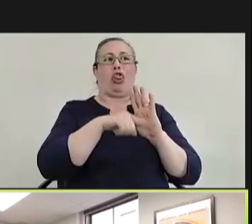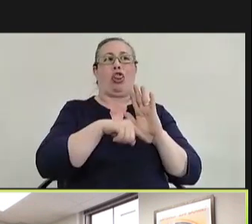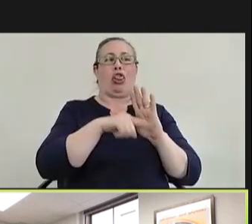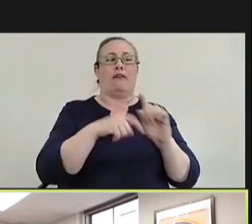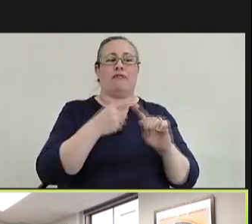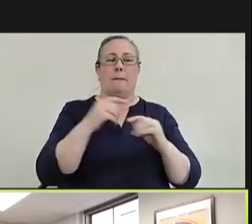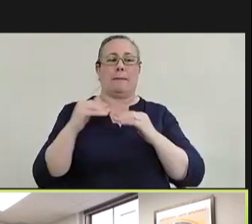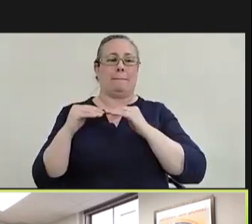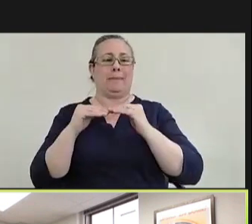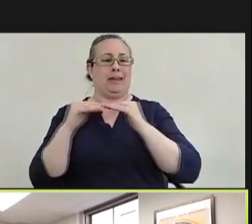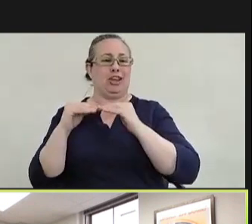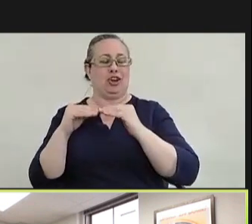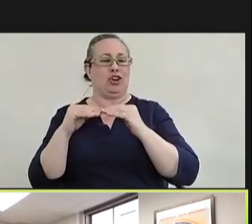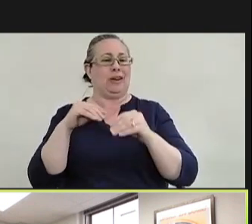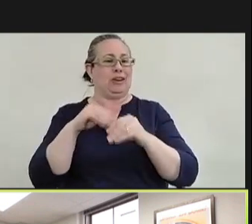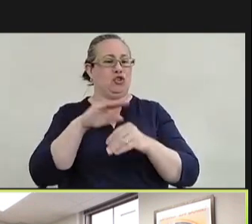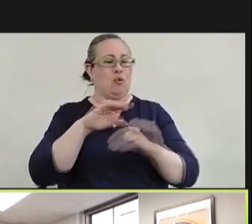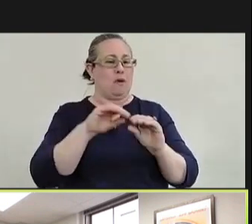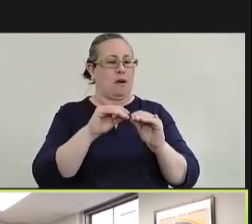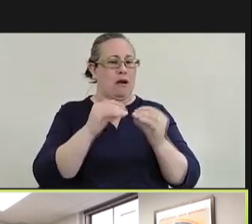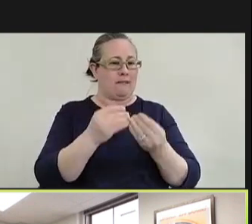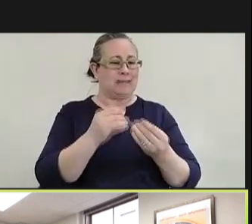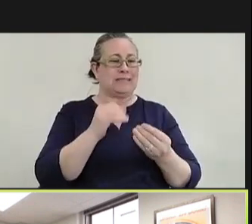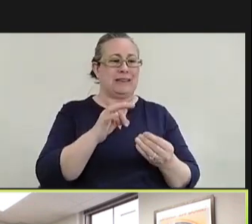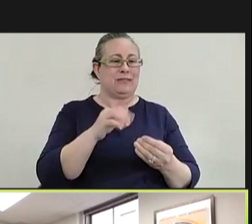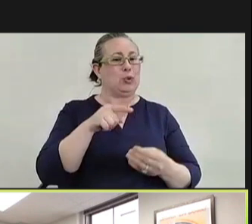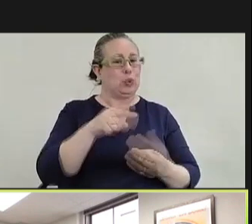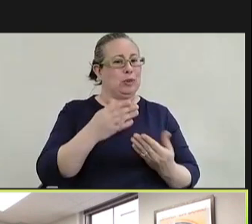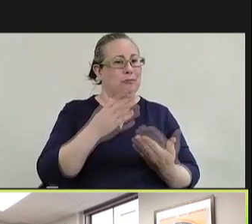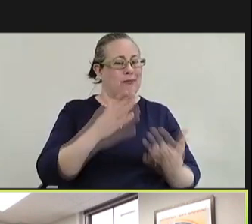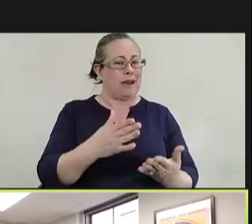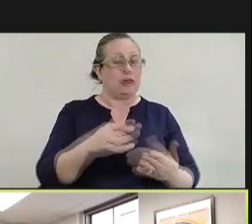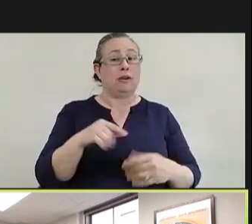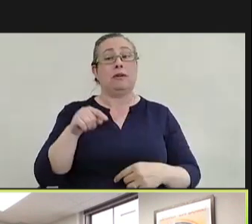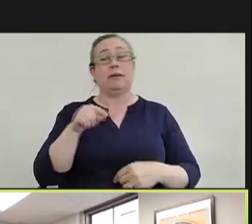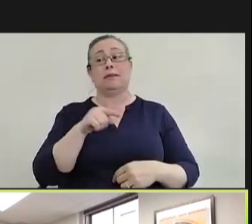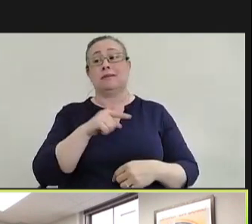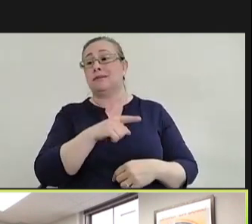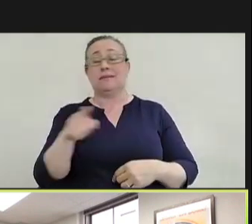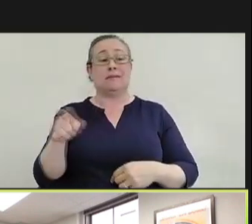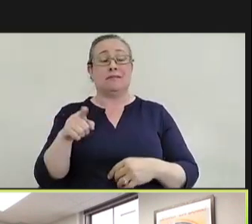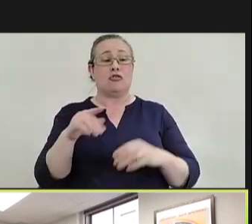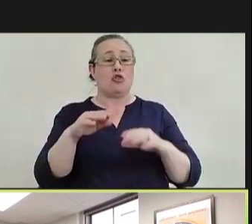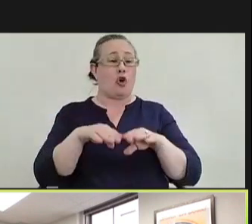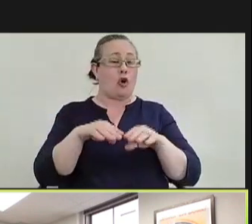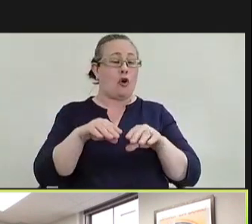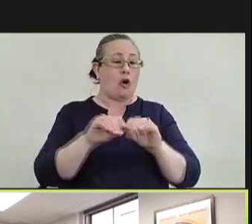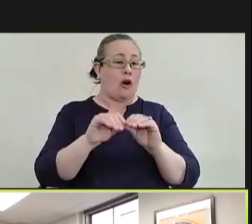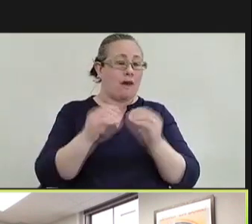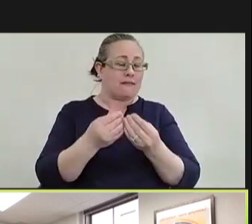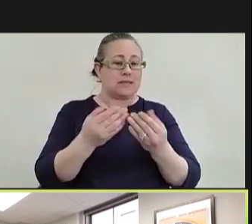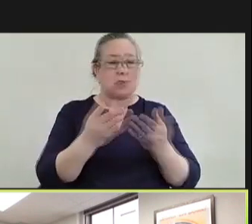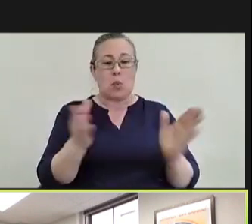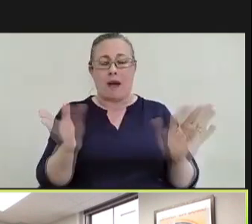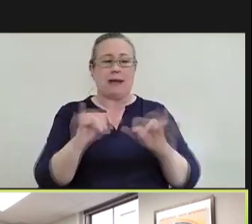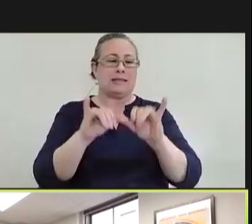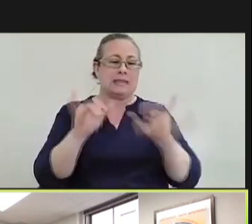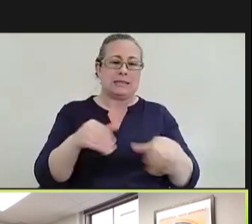when you're the provider. So, these office wide and system wide education efforts, not just for